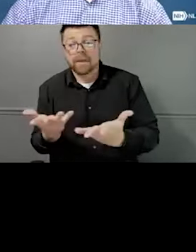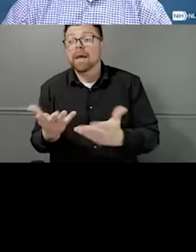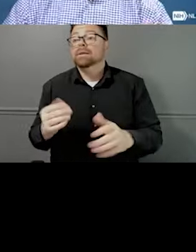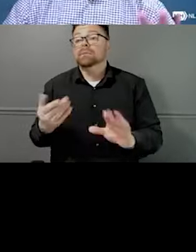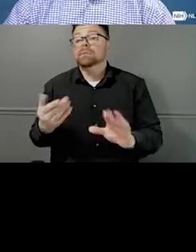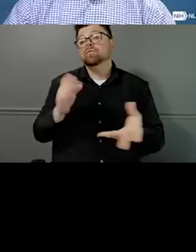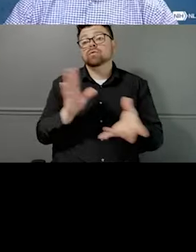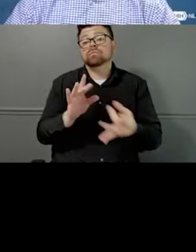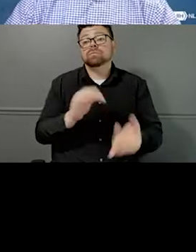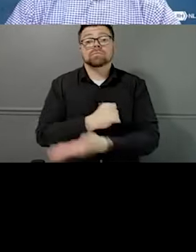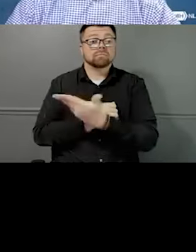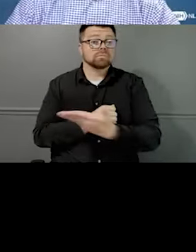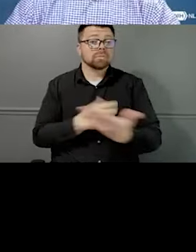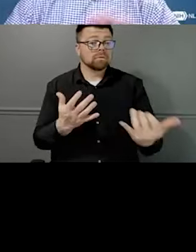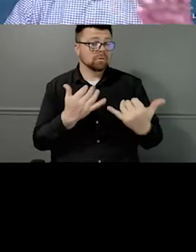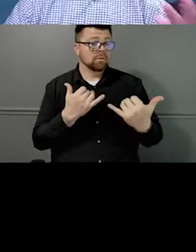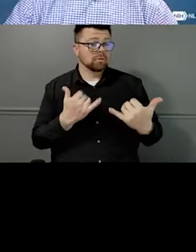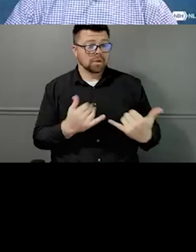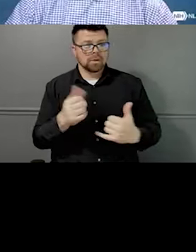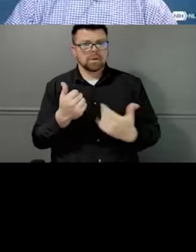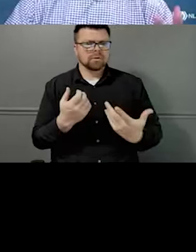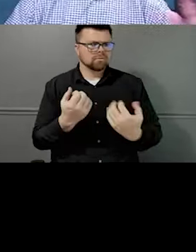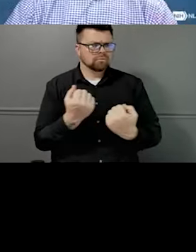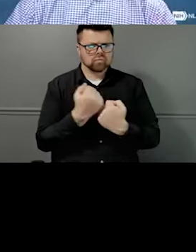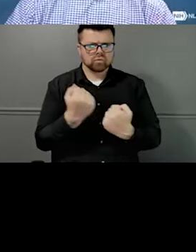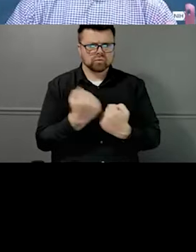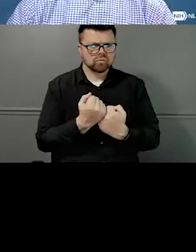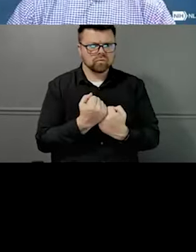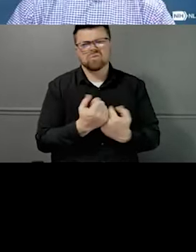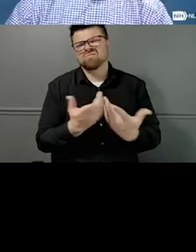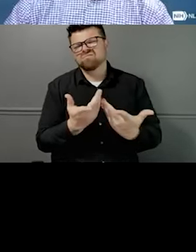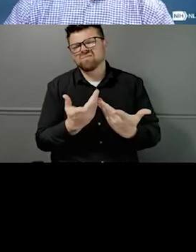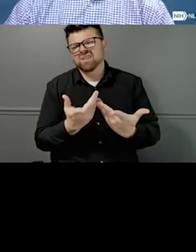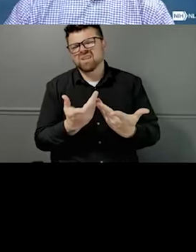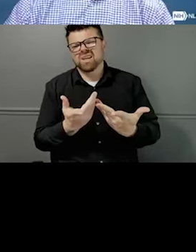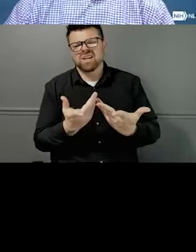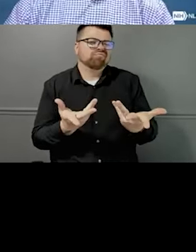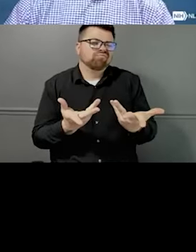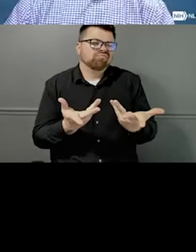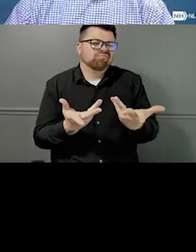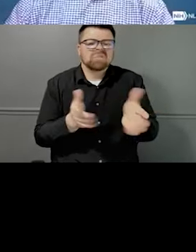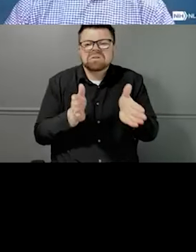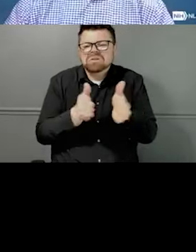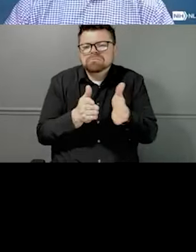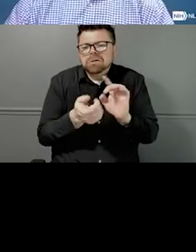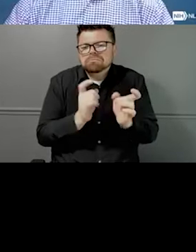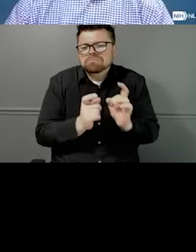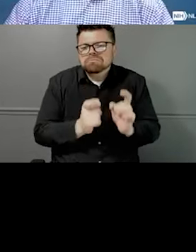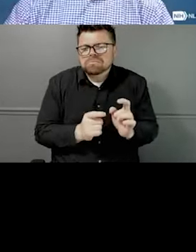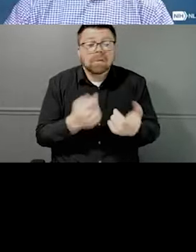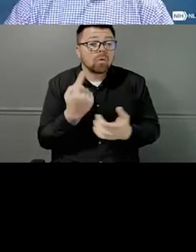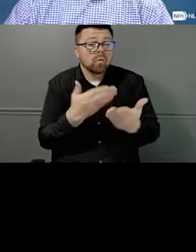for the current and pending other support, it's some minor changes. One thing within our form is